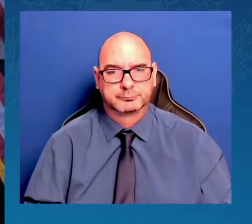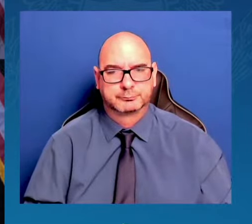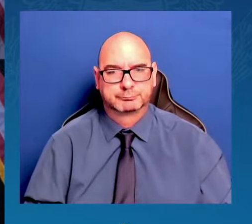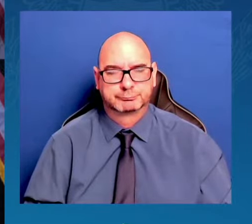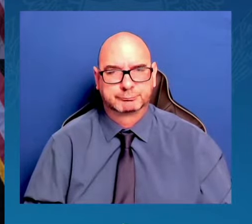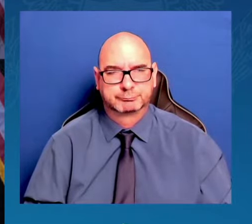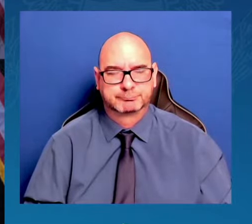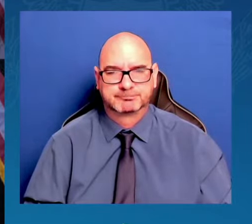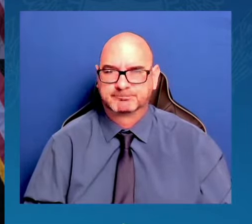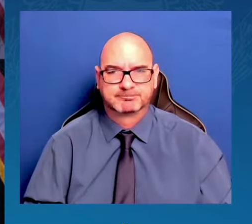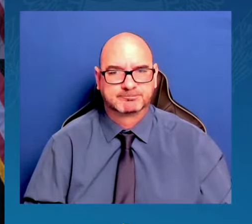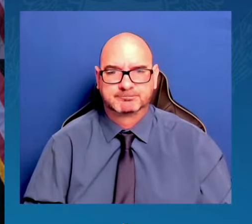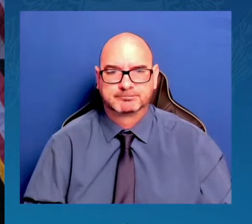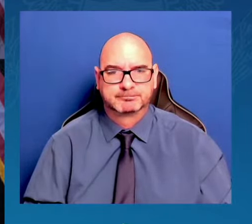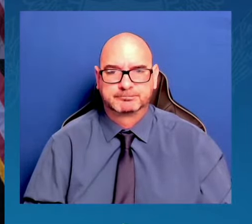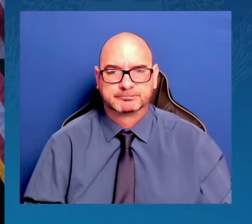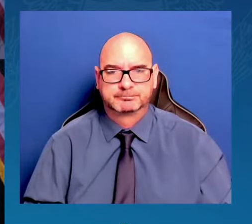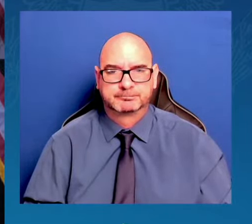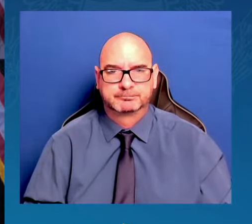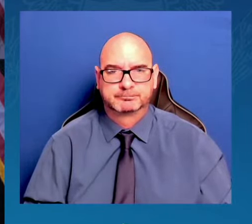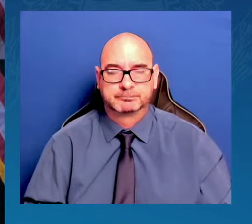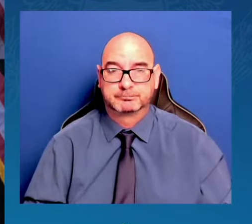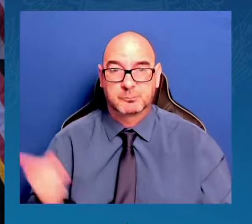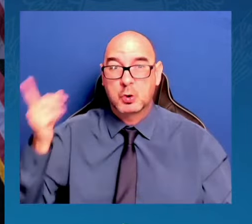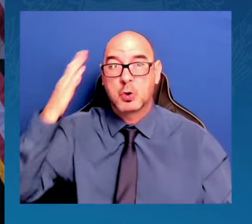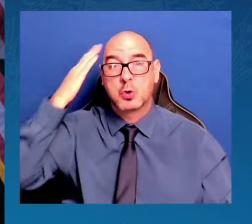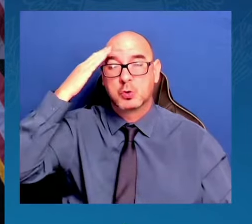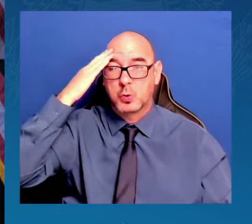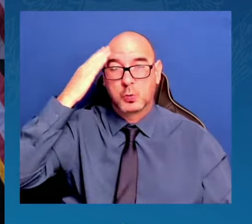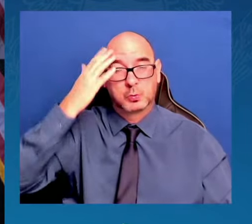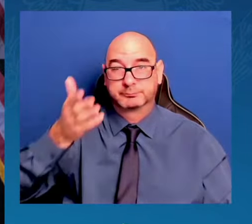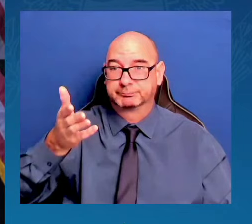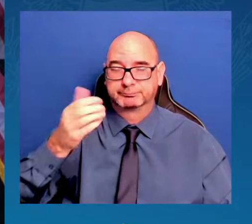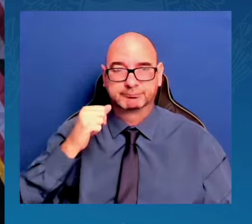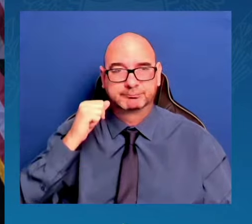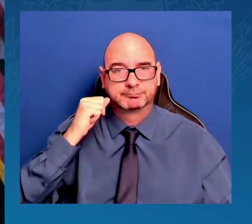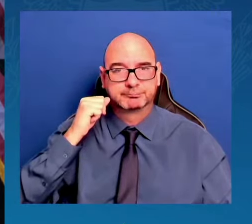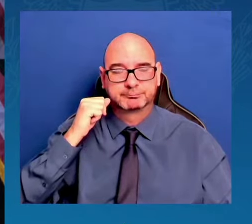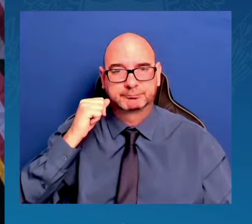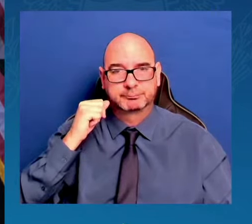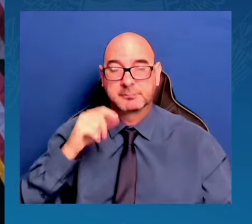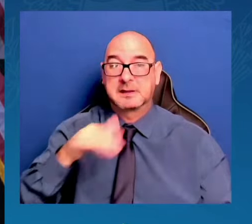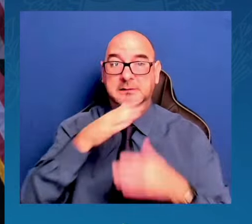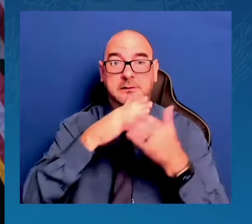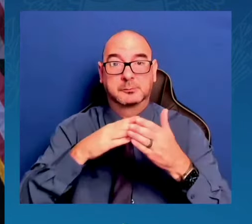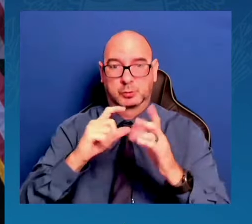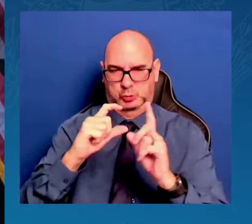And, you know, there is a collection of words -- there is a collection of words